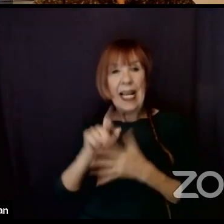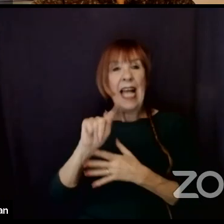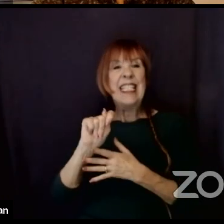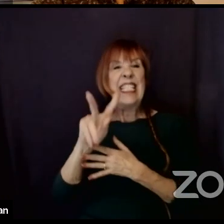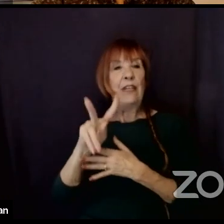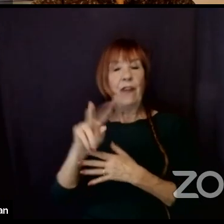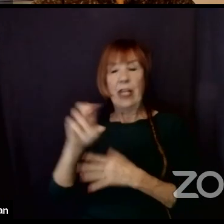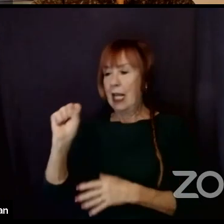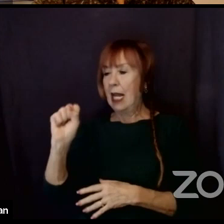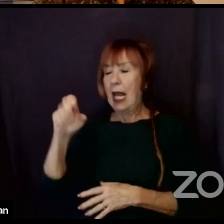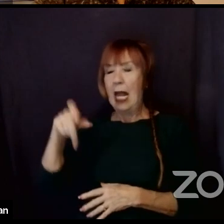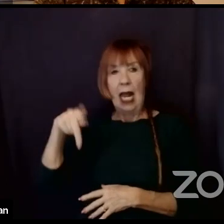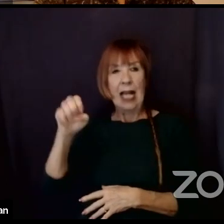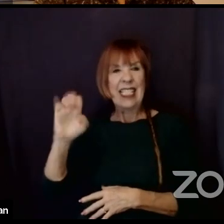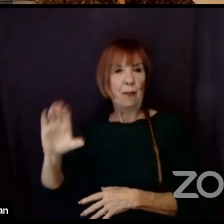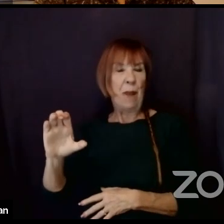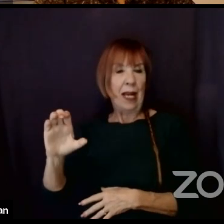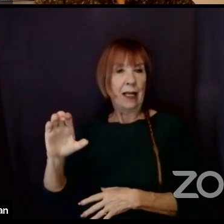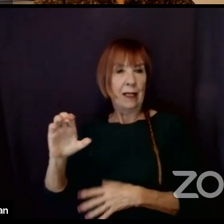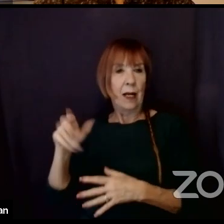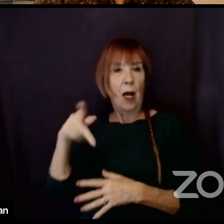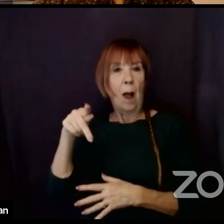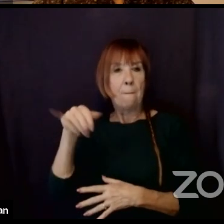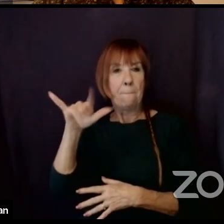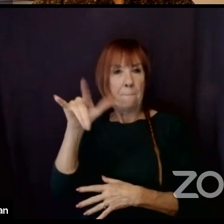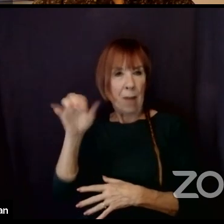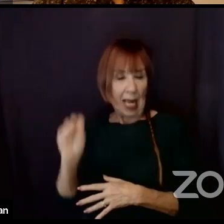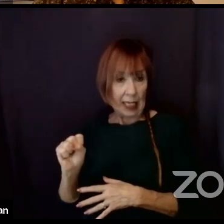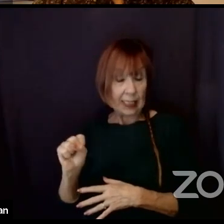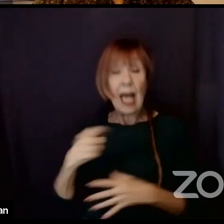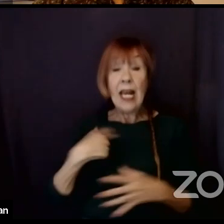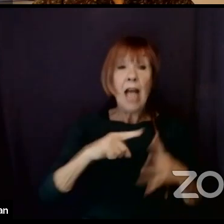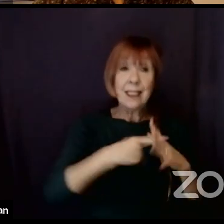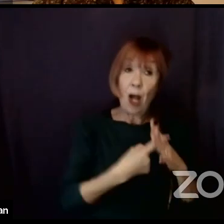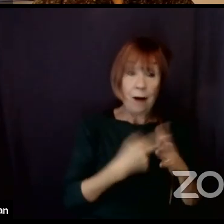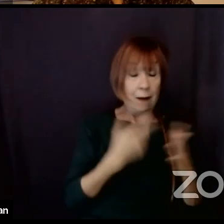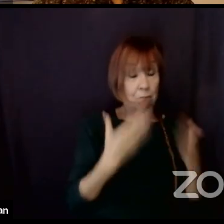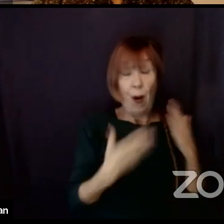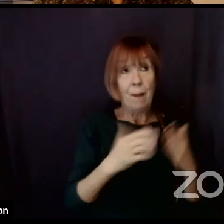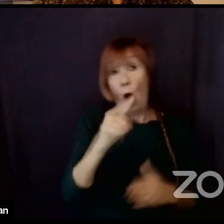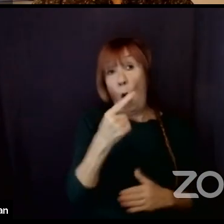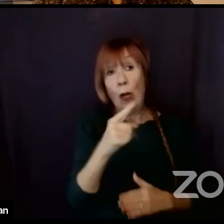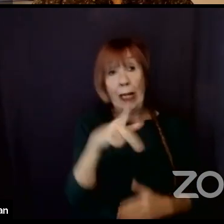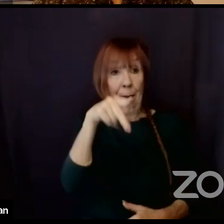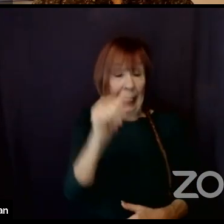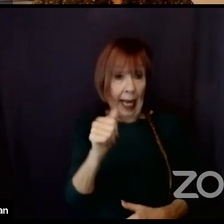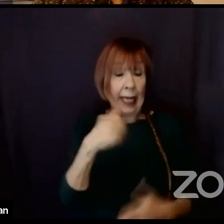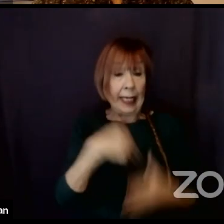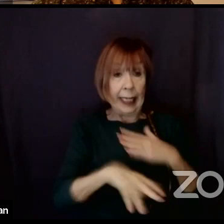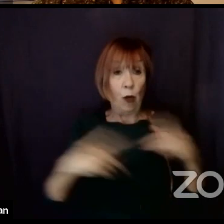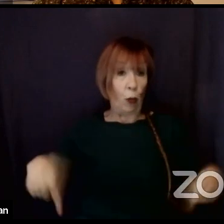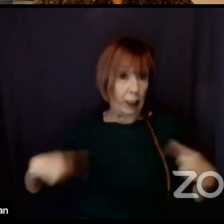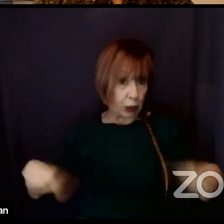as maybe the only PA in LA in a wheelchair. One of my scripts was discovered on the blacklist,